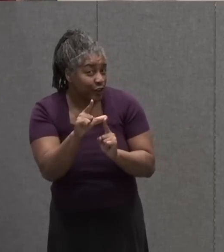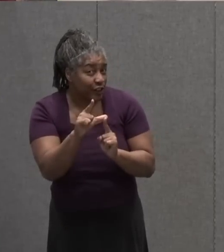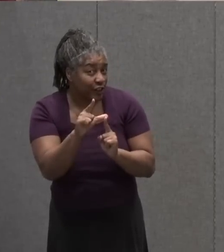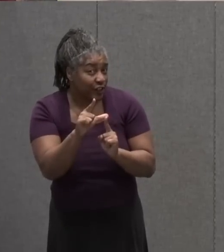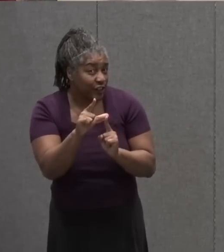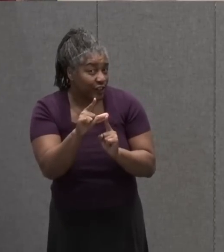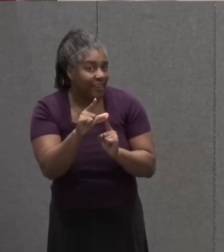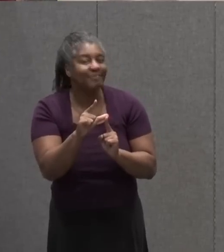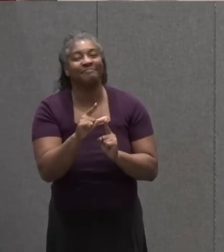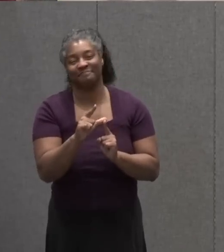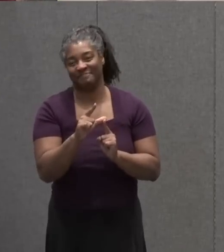That's right, it's a.